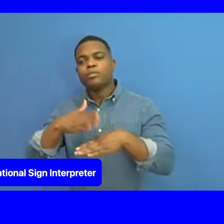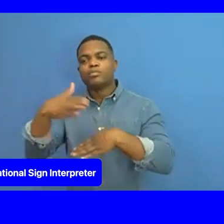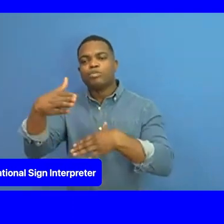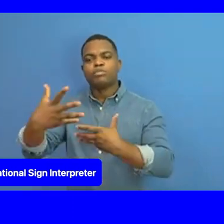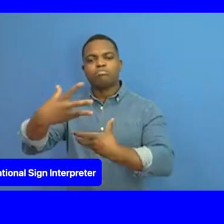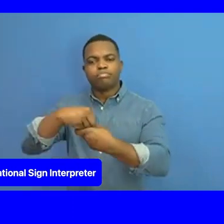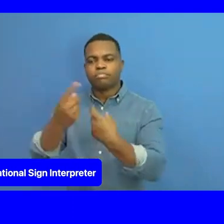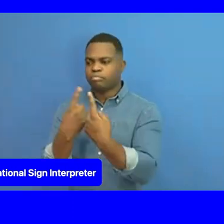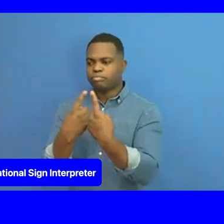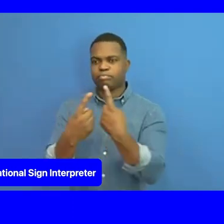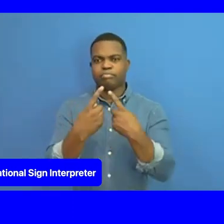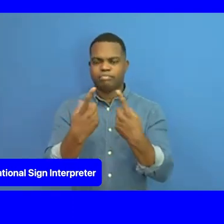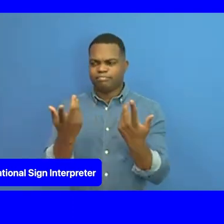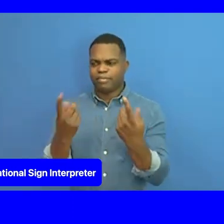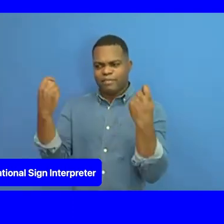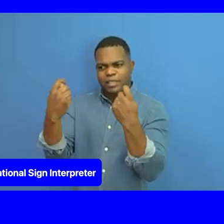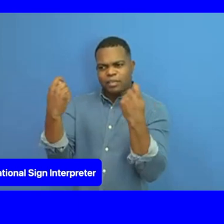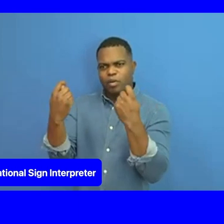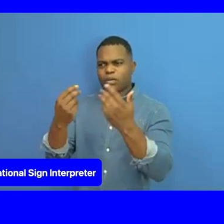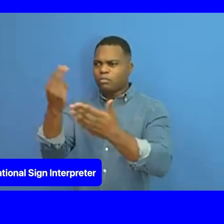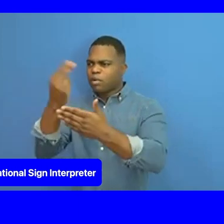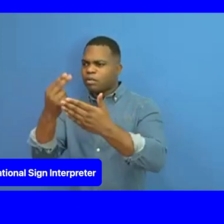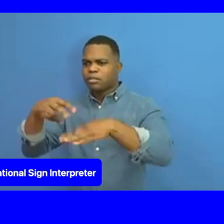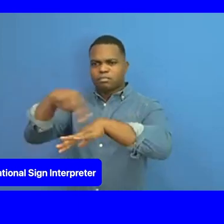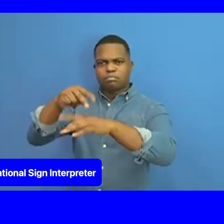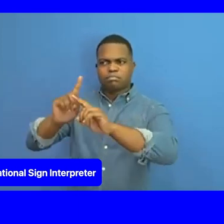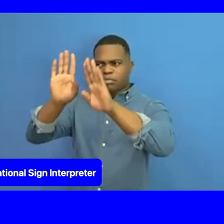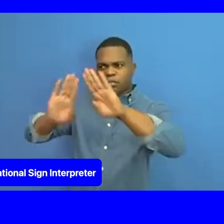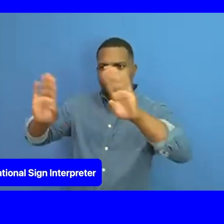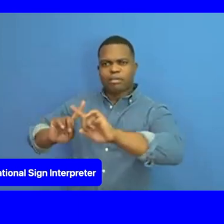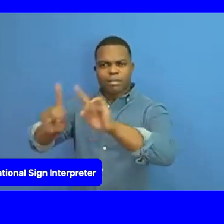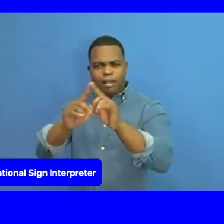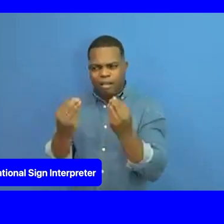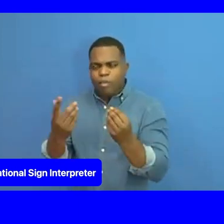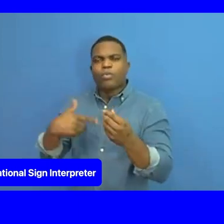and for that very unique, it's not only an incentive for collaboration through a fund,